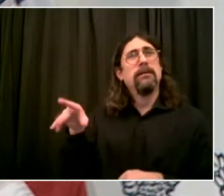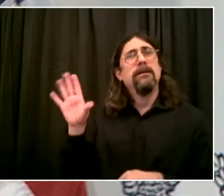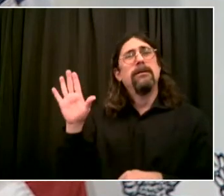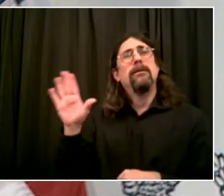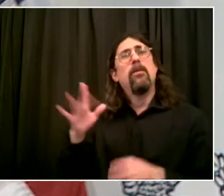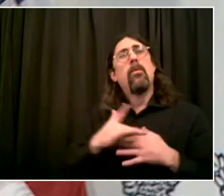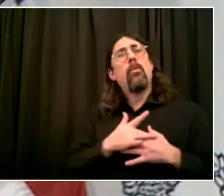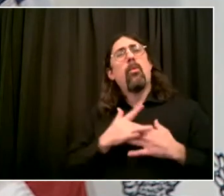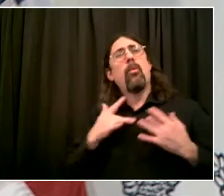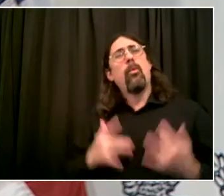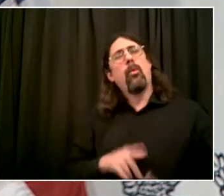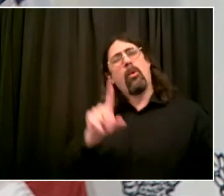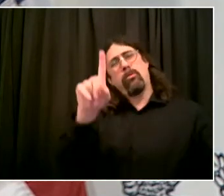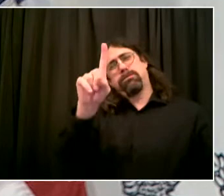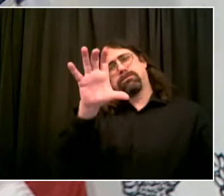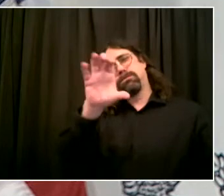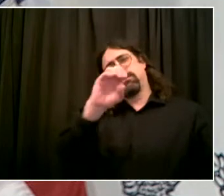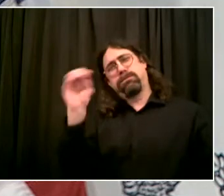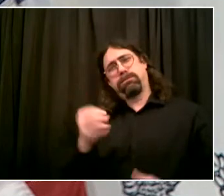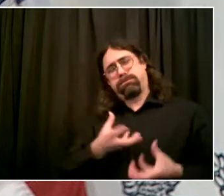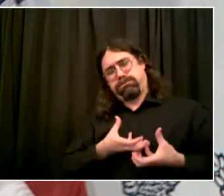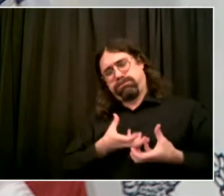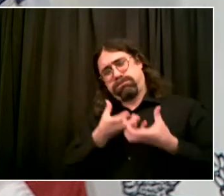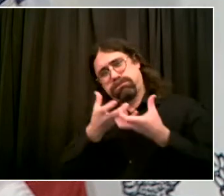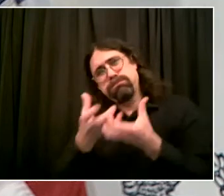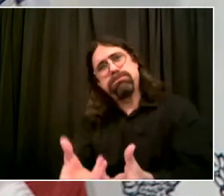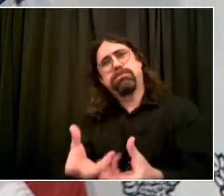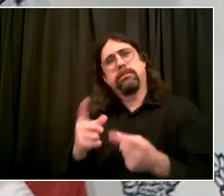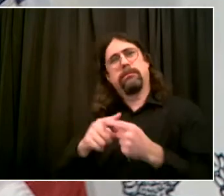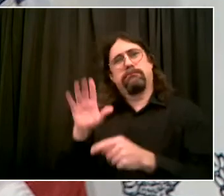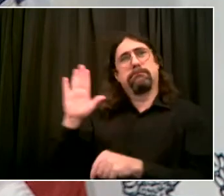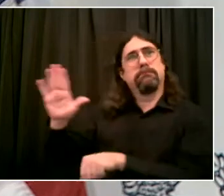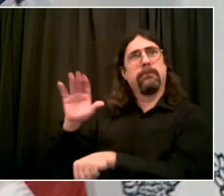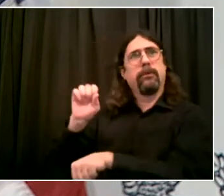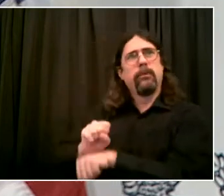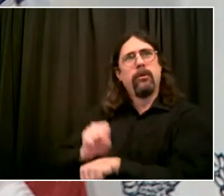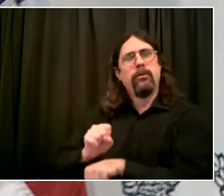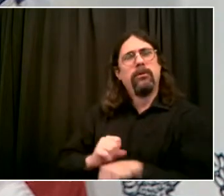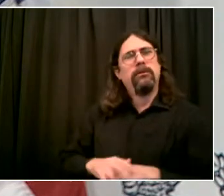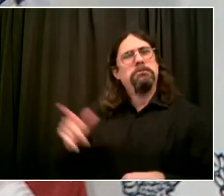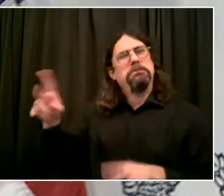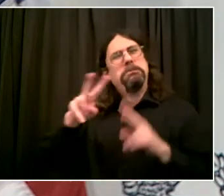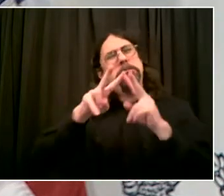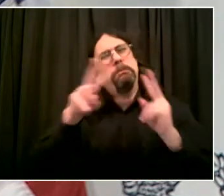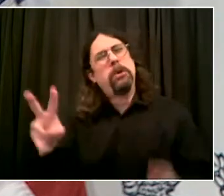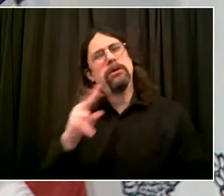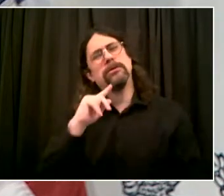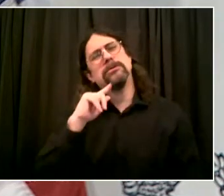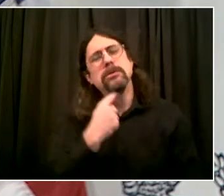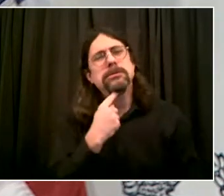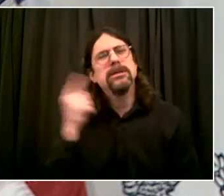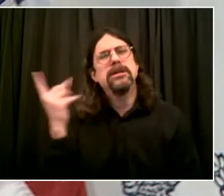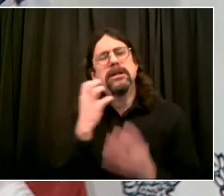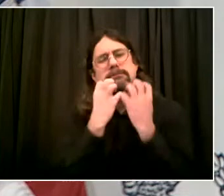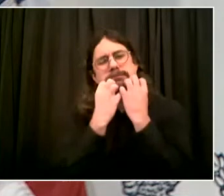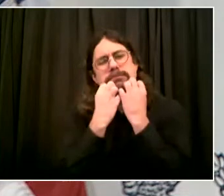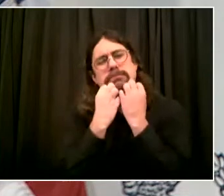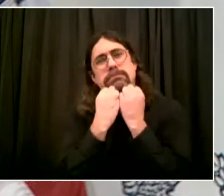DIRECT IMPACTCTHE WAS ABLE TO MAKE WITH THE LIVES OF OTHER PEOPLE.